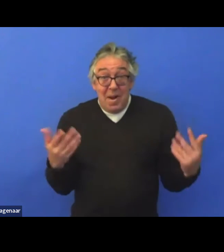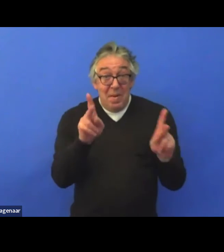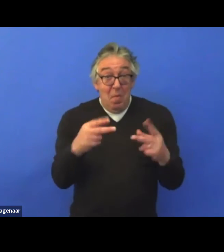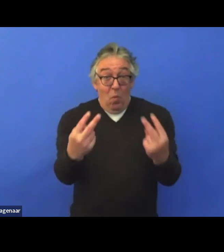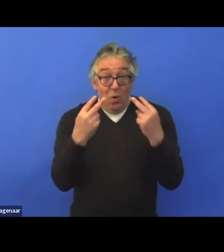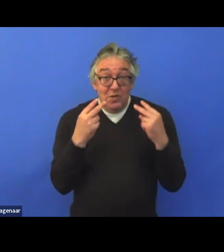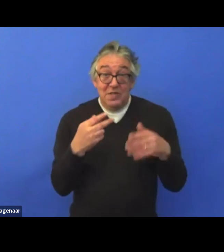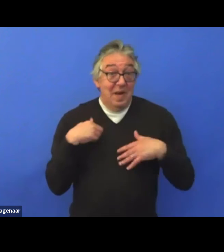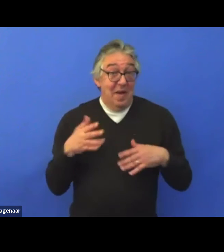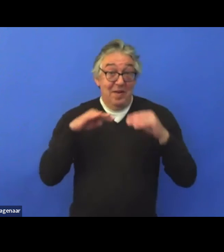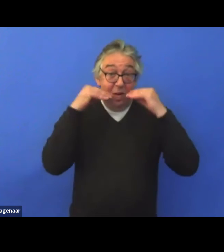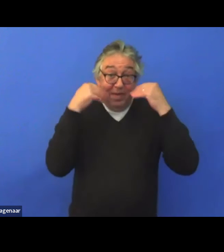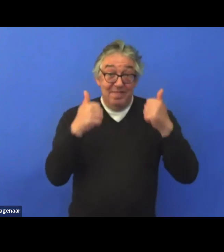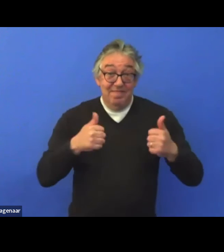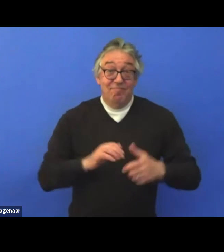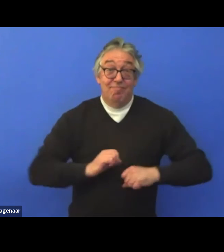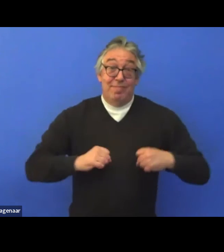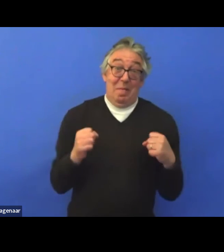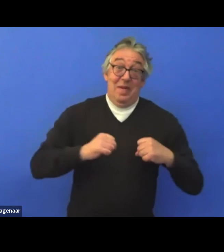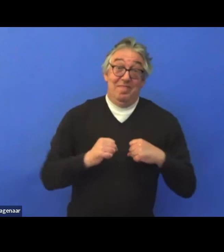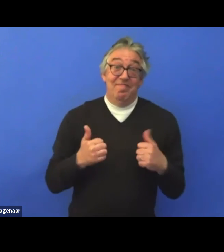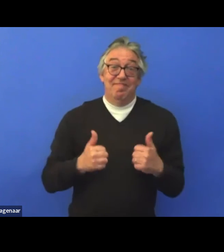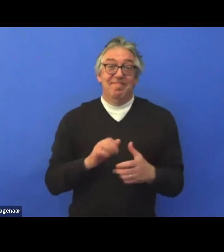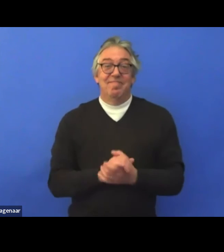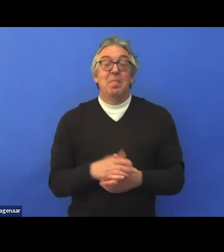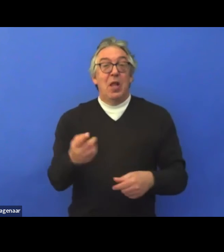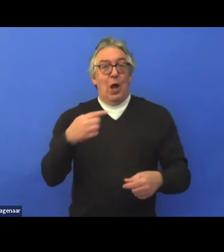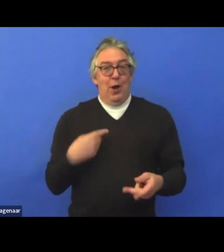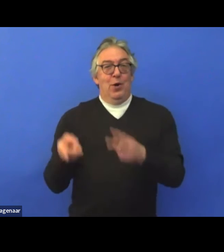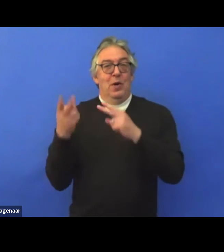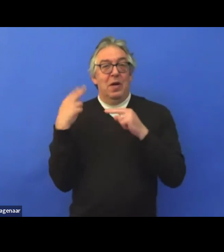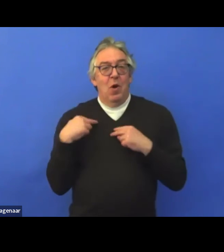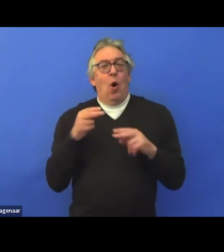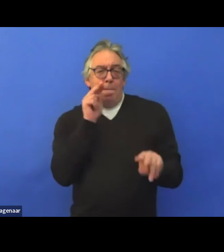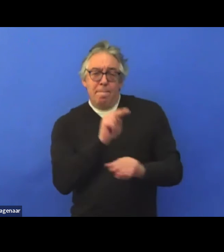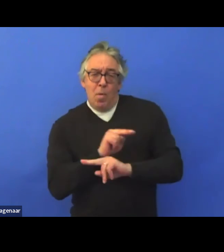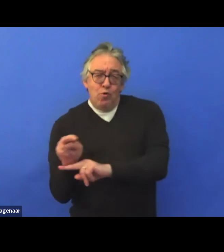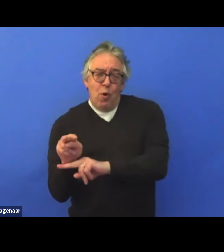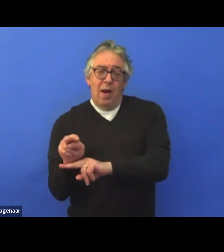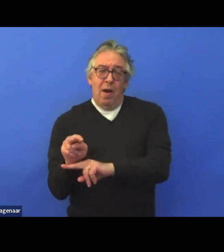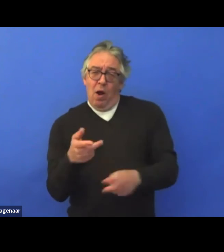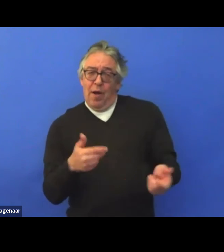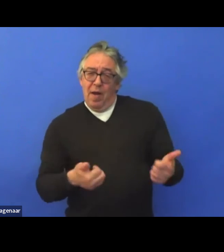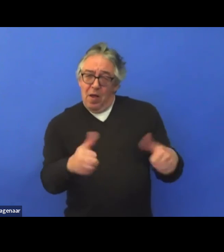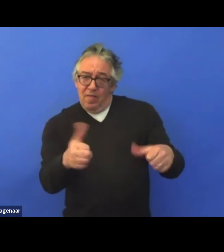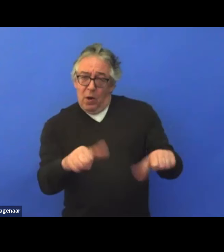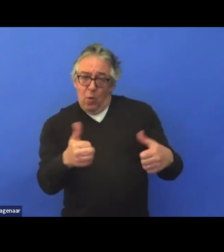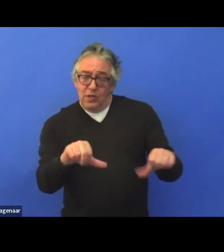As Sophie said, I'm the evaluation manager responsible of coordinating and supporting the learning